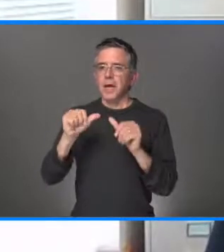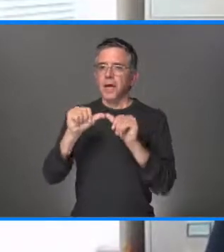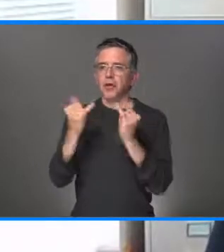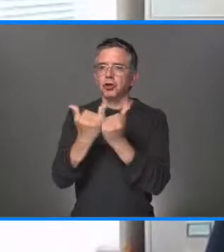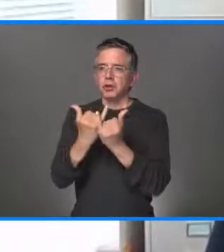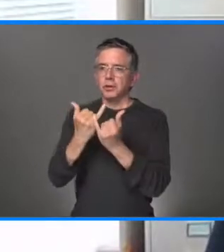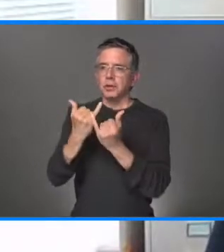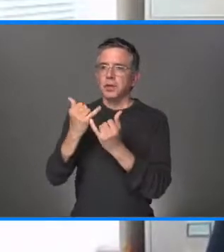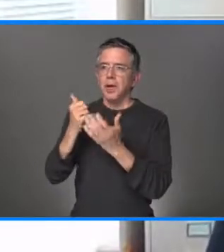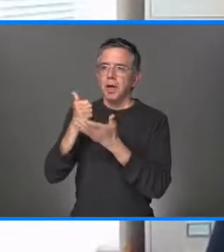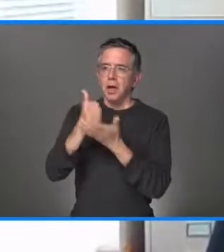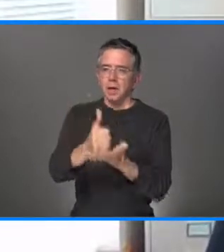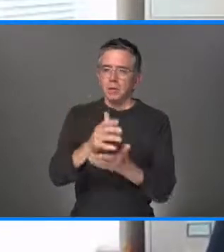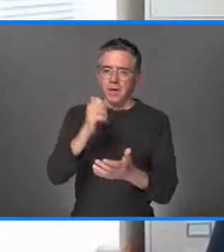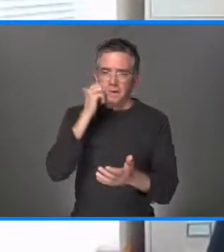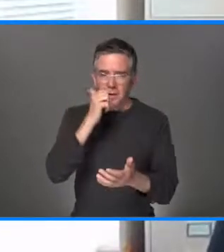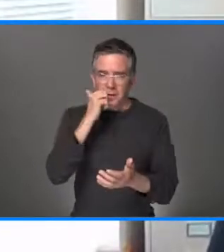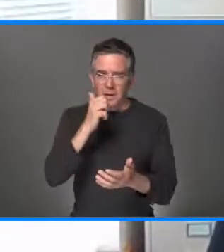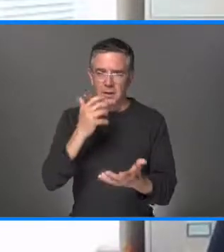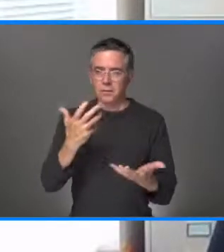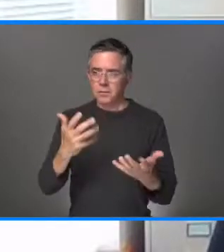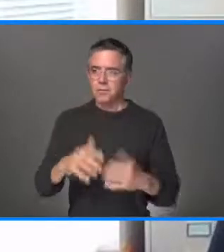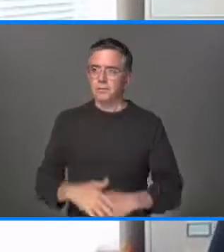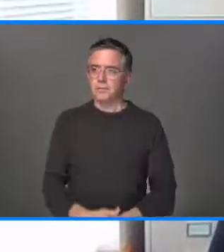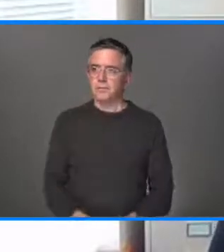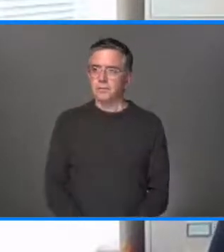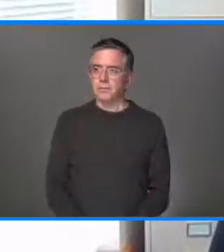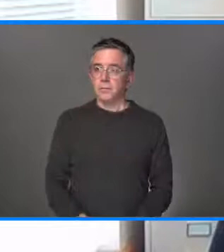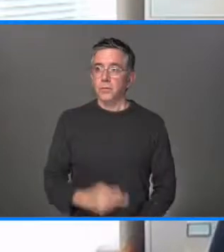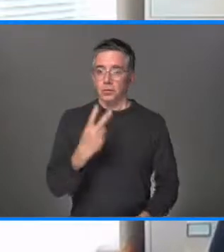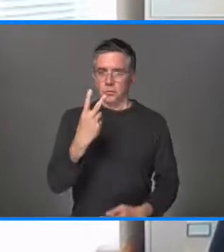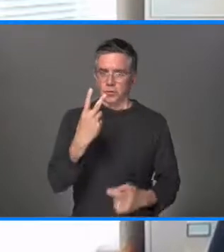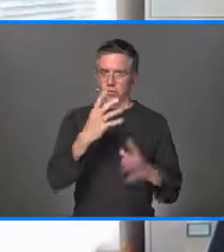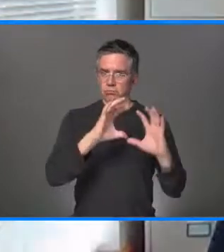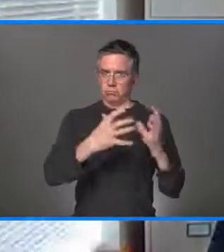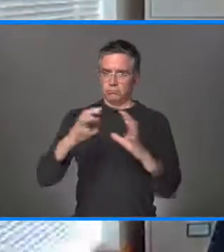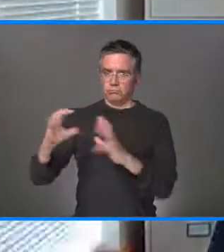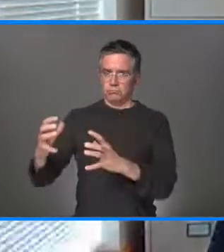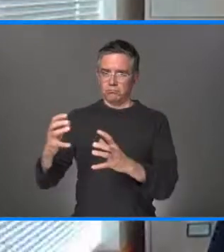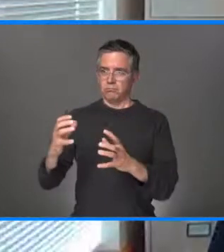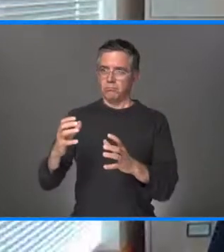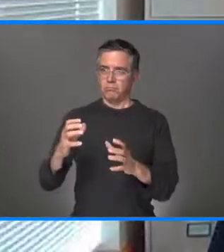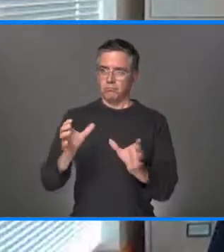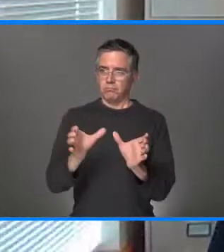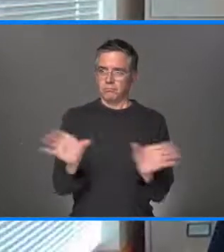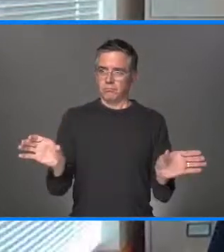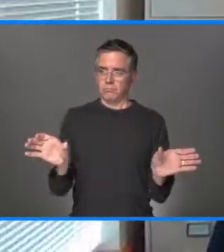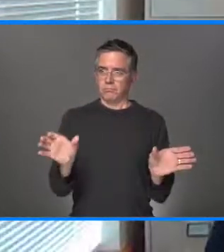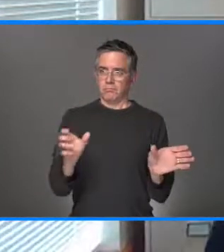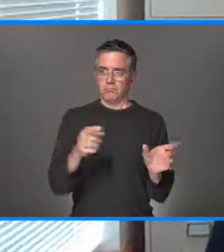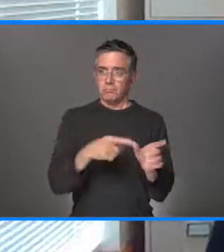So through that, we really had two populations to serve. Initially, right off the bat, with vaccines becoming available,